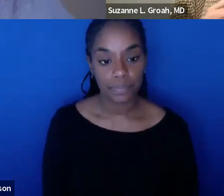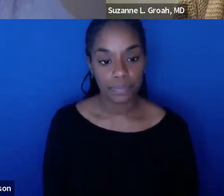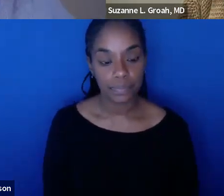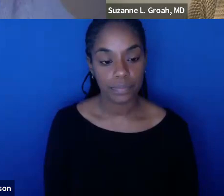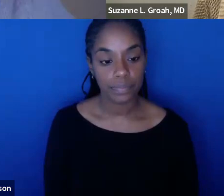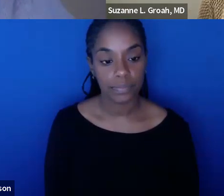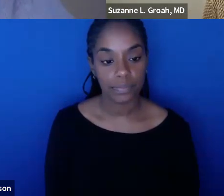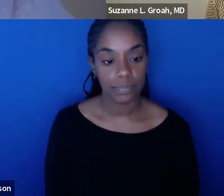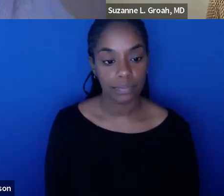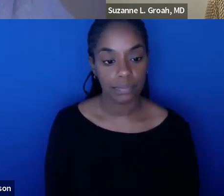Get to know your symptoms better.